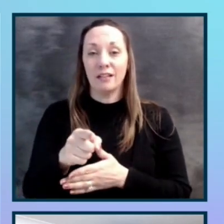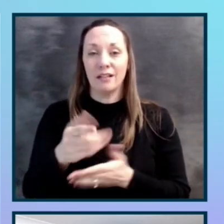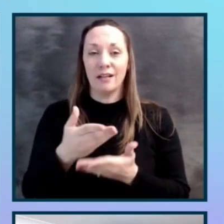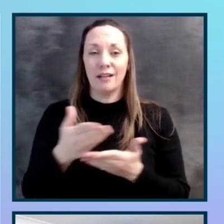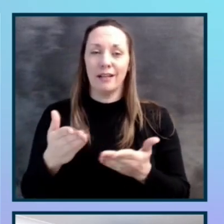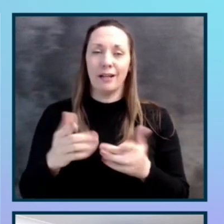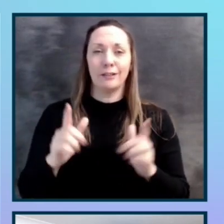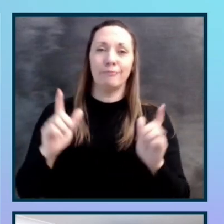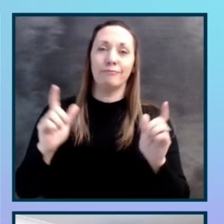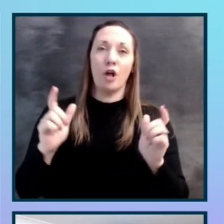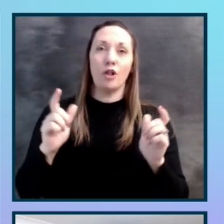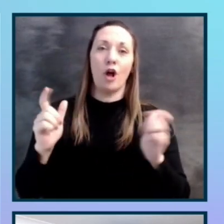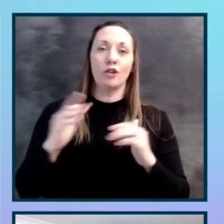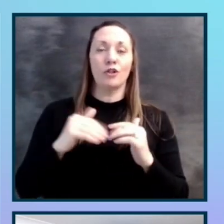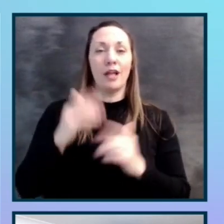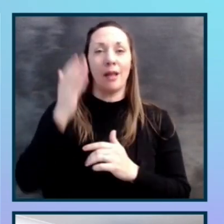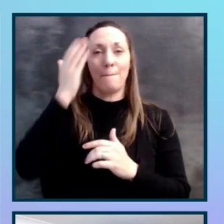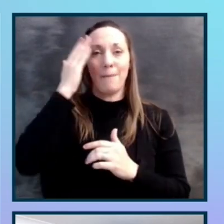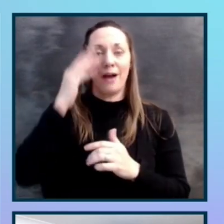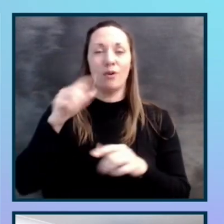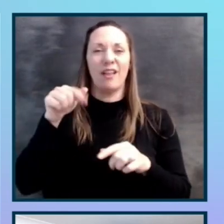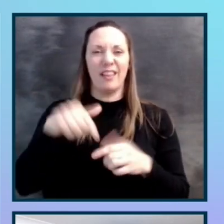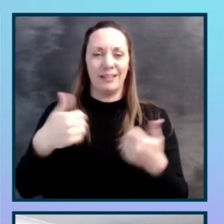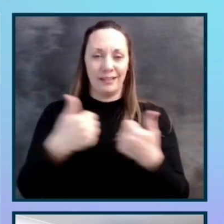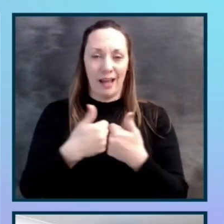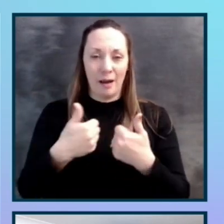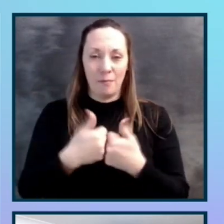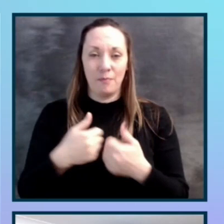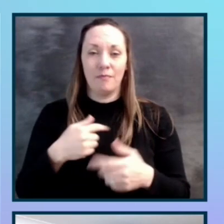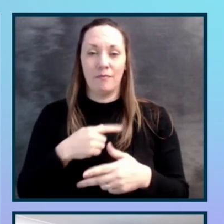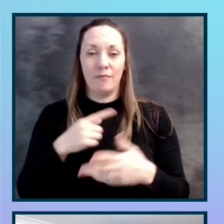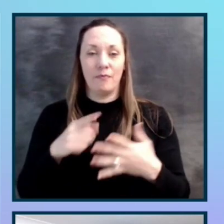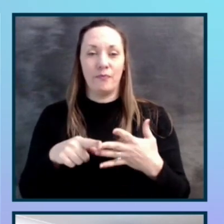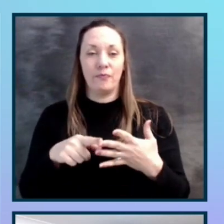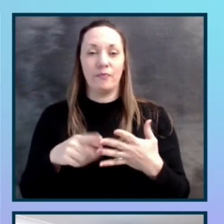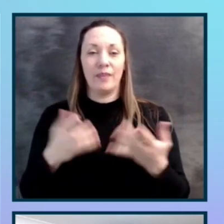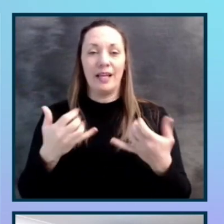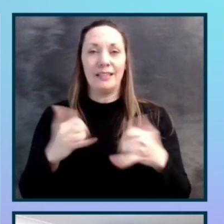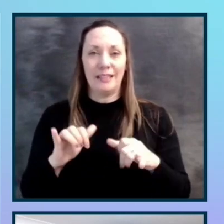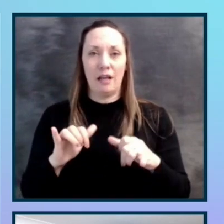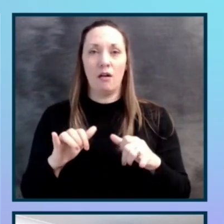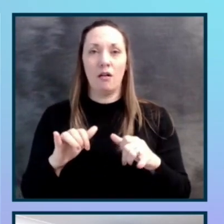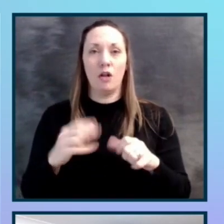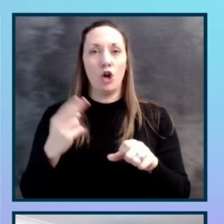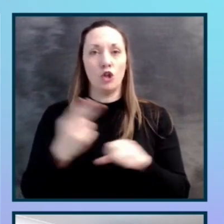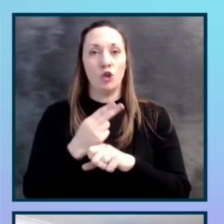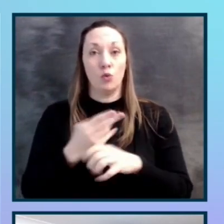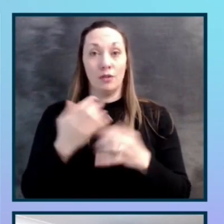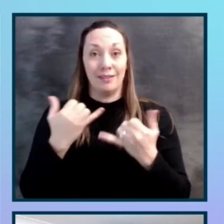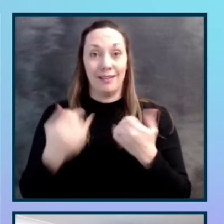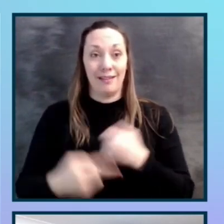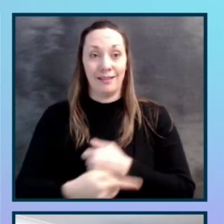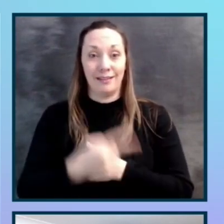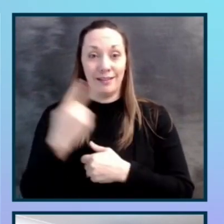And one of the primary roles that I assumed all those years ago and still keep to this day that being the helm.